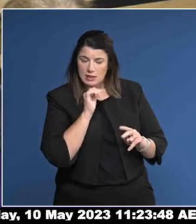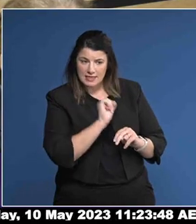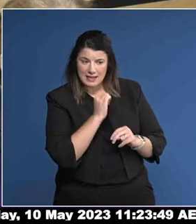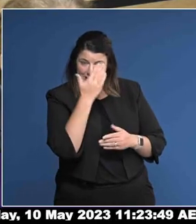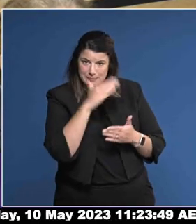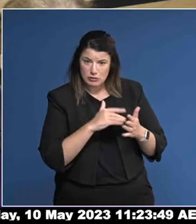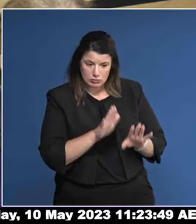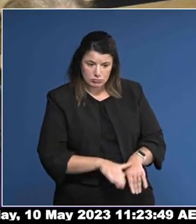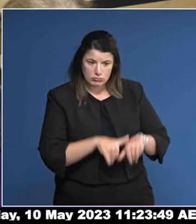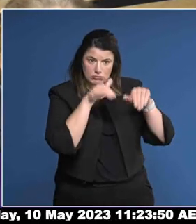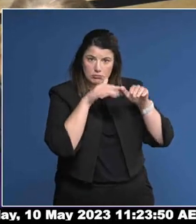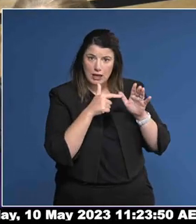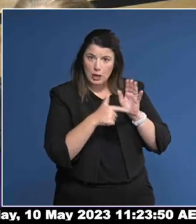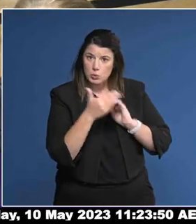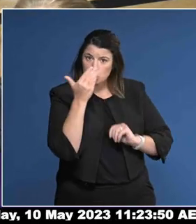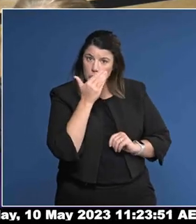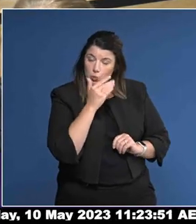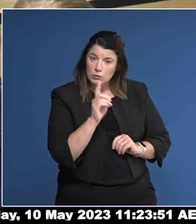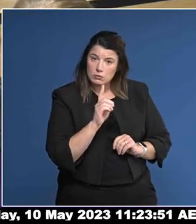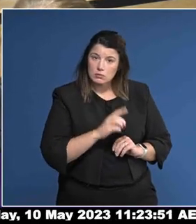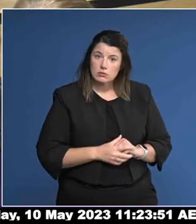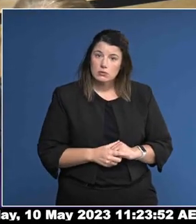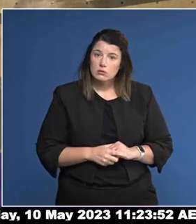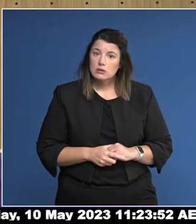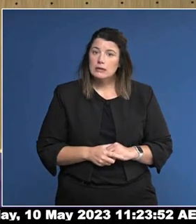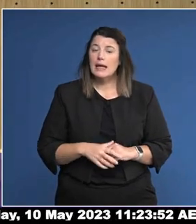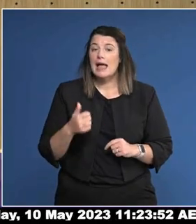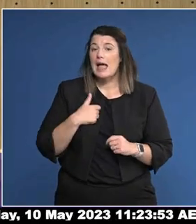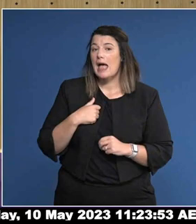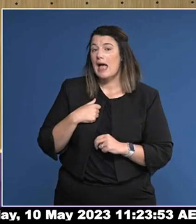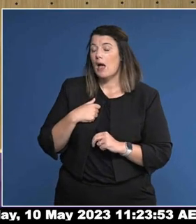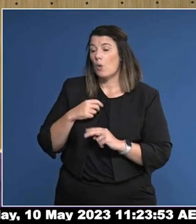Our - our investigation occurred prior to 5 June so prior to